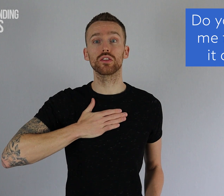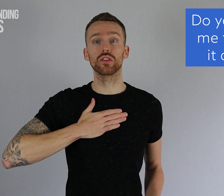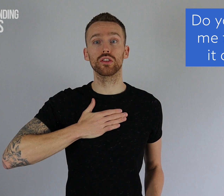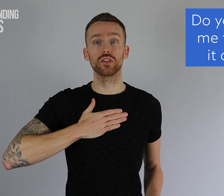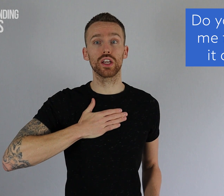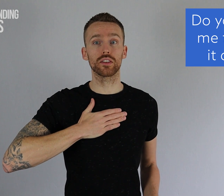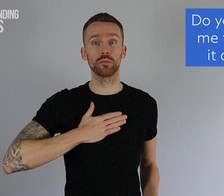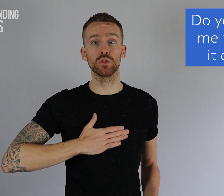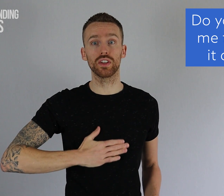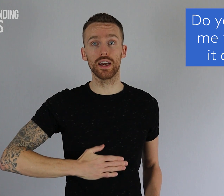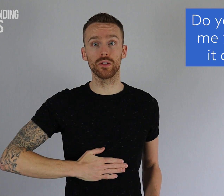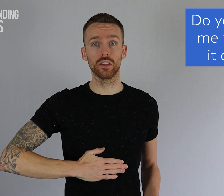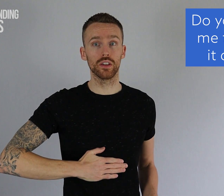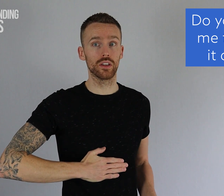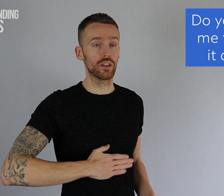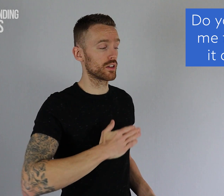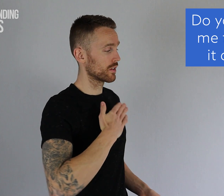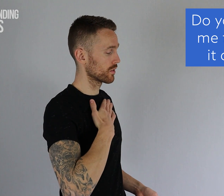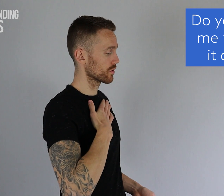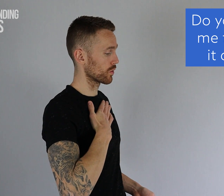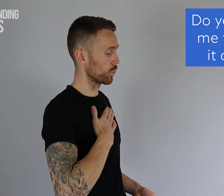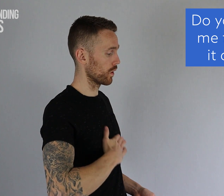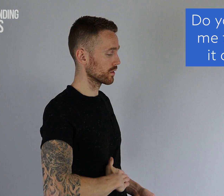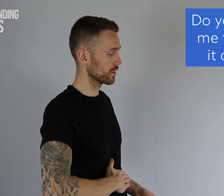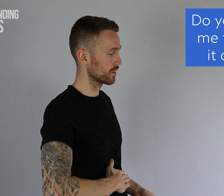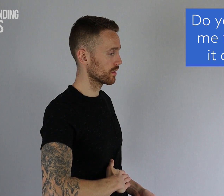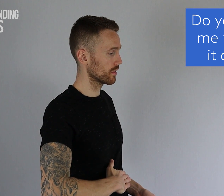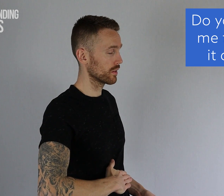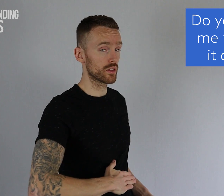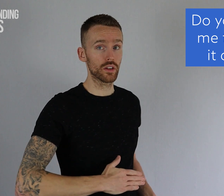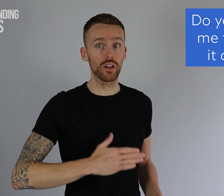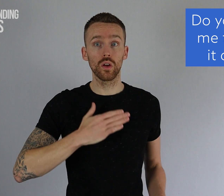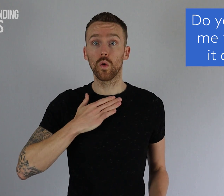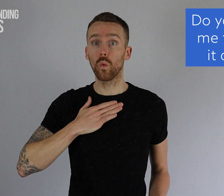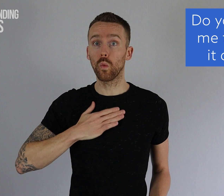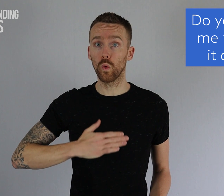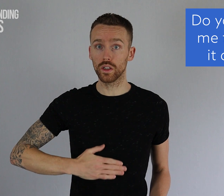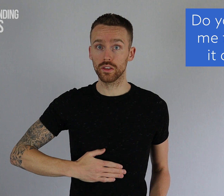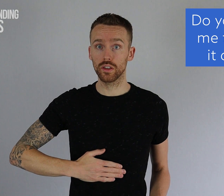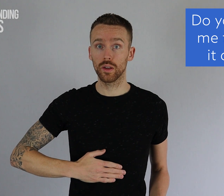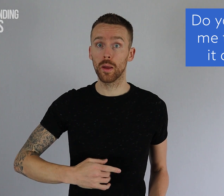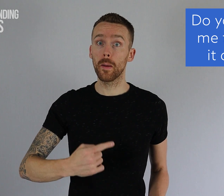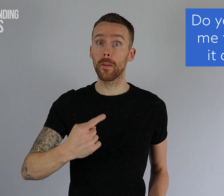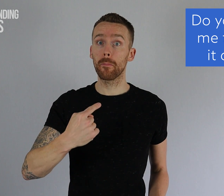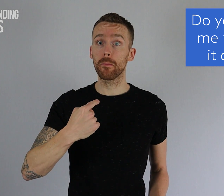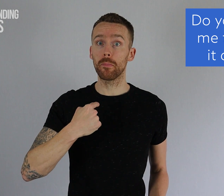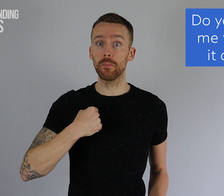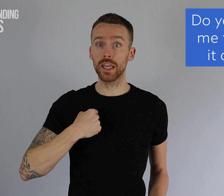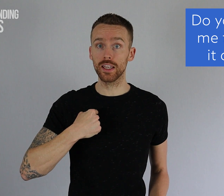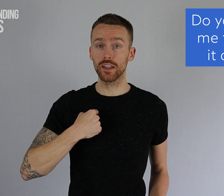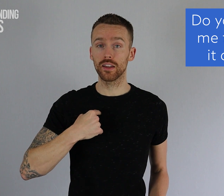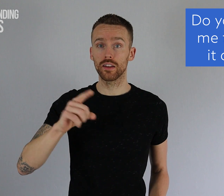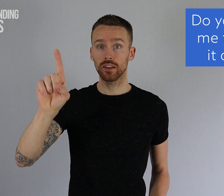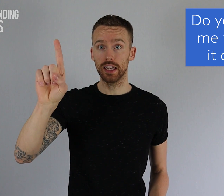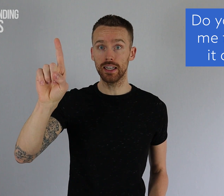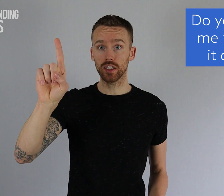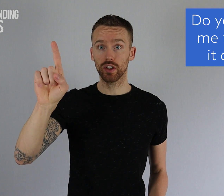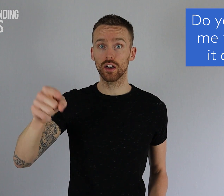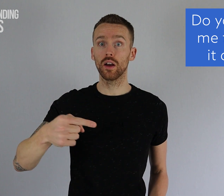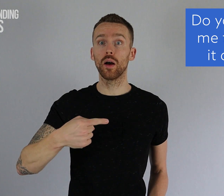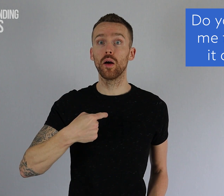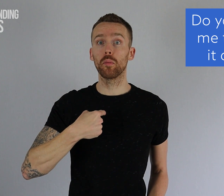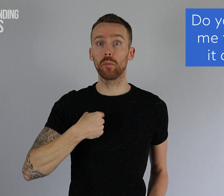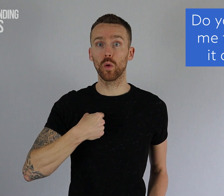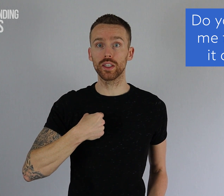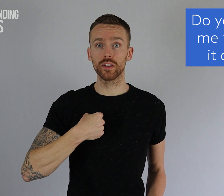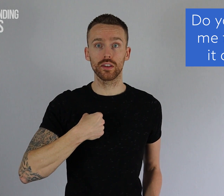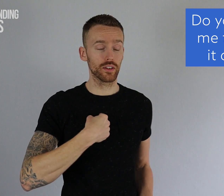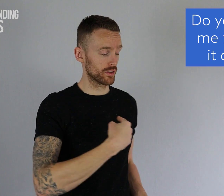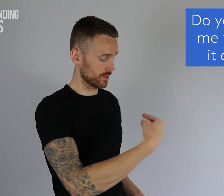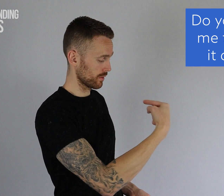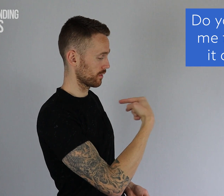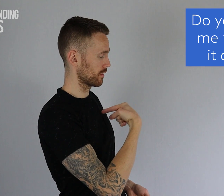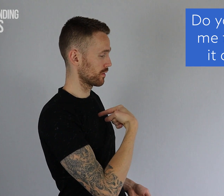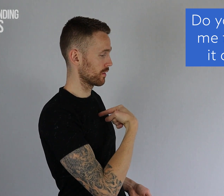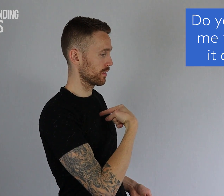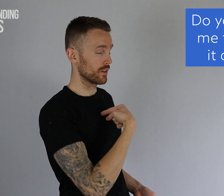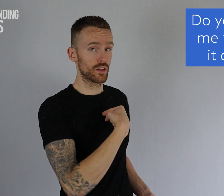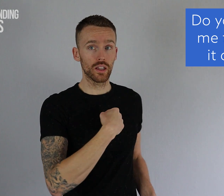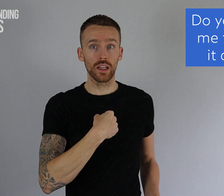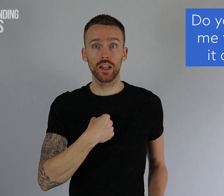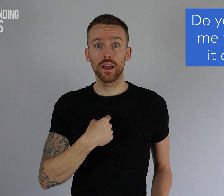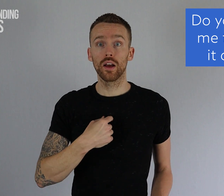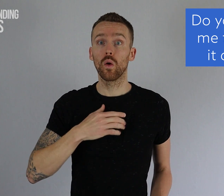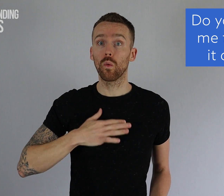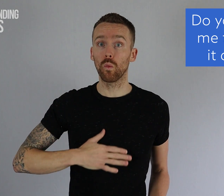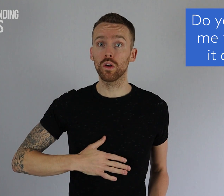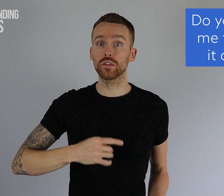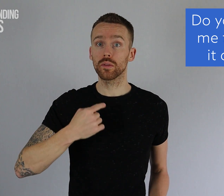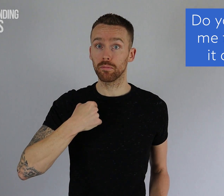going to touch your chest and move down. So want. Want. Me, index finger, point. Want